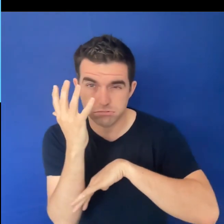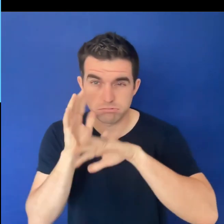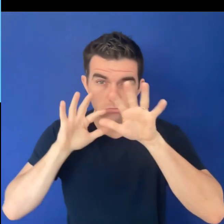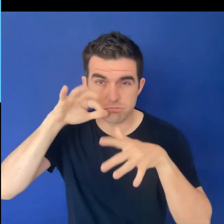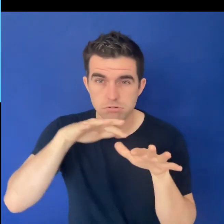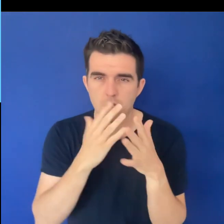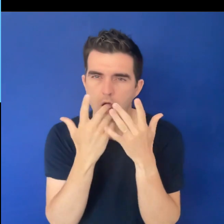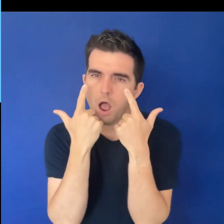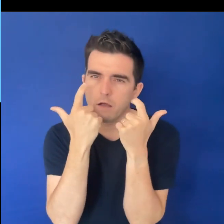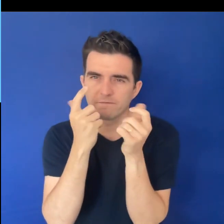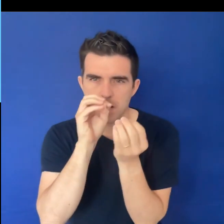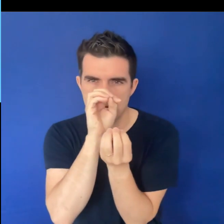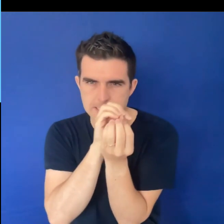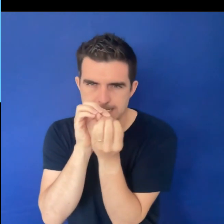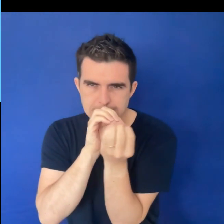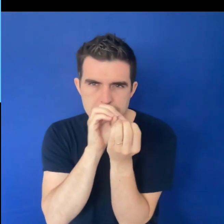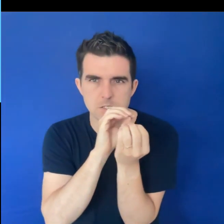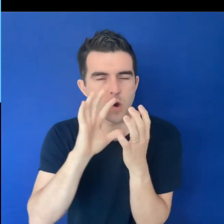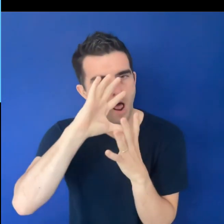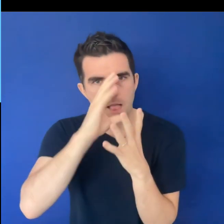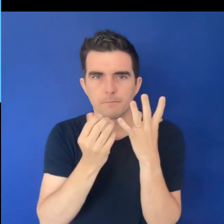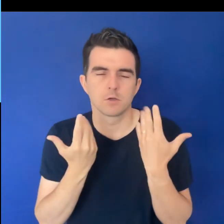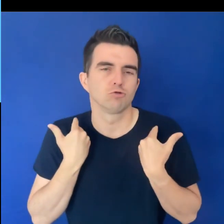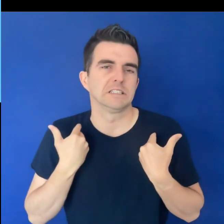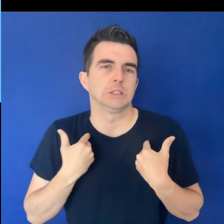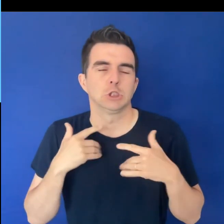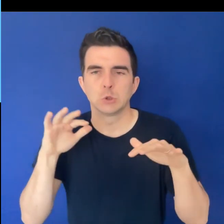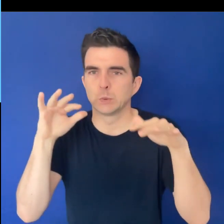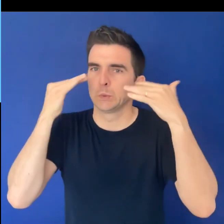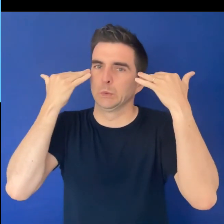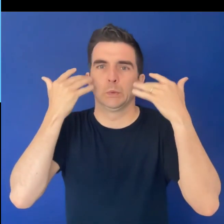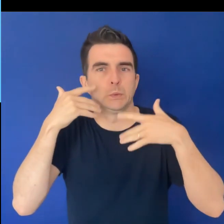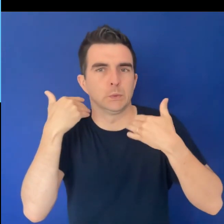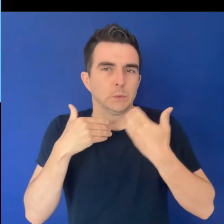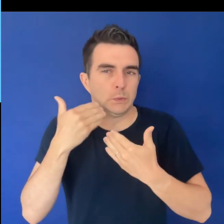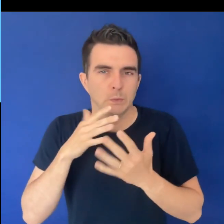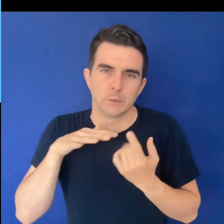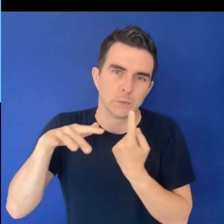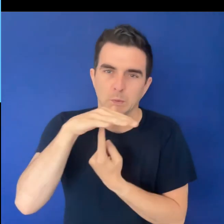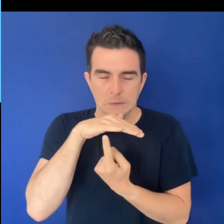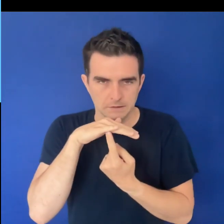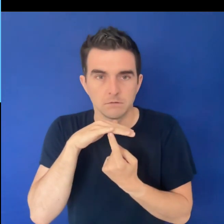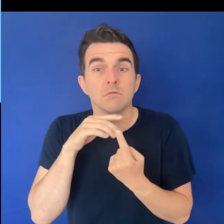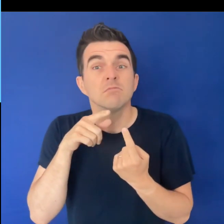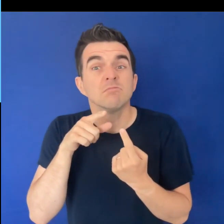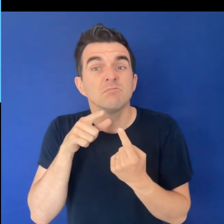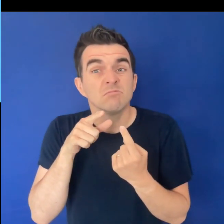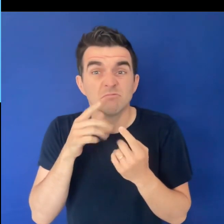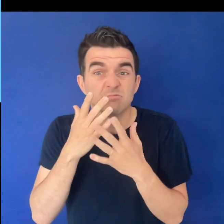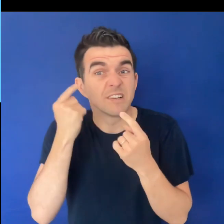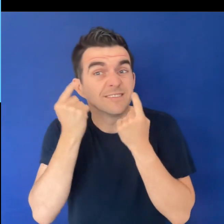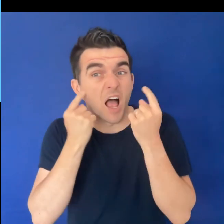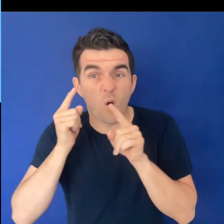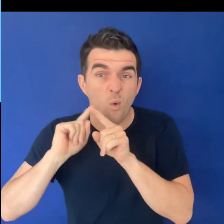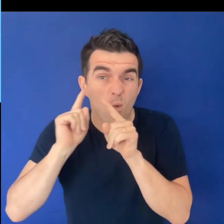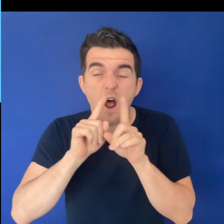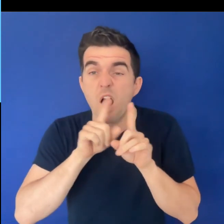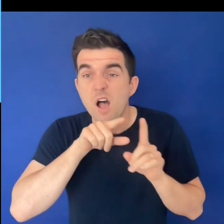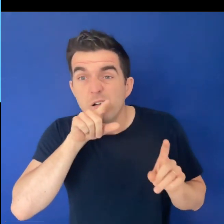Each environment is carefully crafted to immerse players in a rich sensory experience, with ambient sounds everywhere like birdsongs,